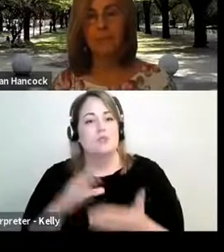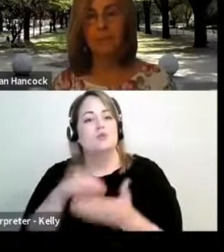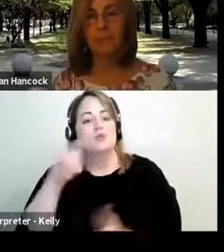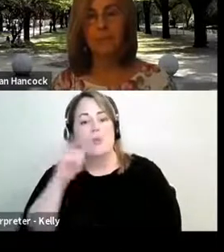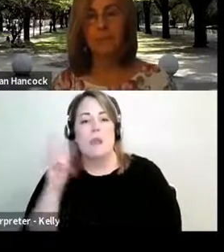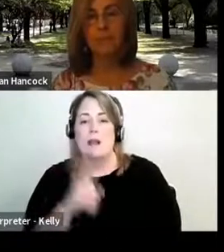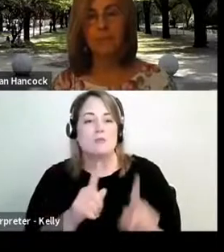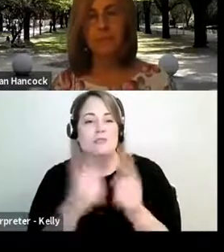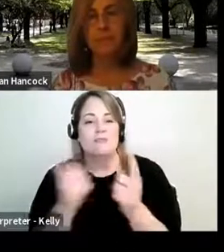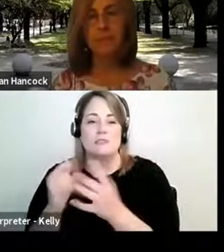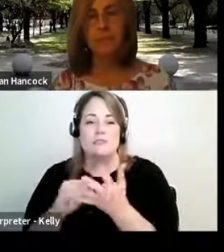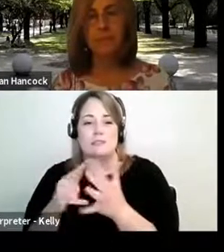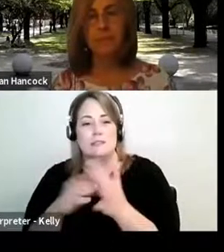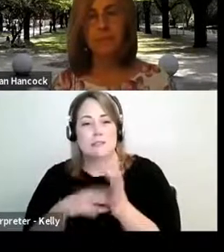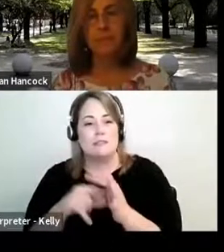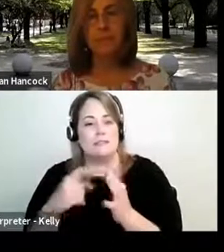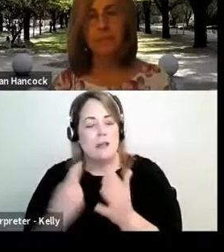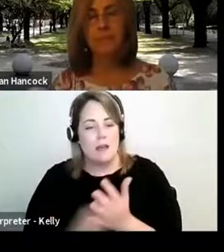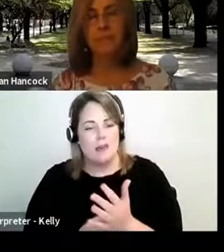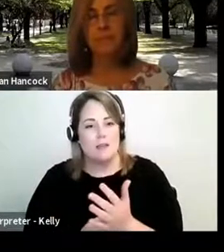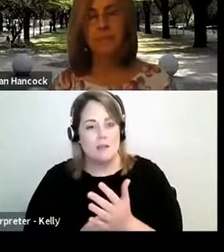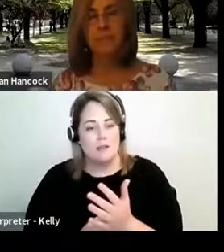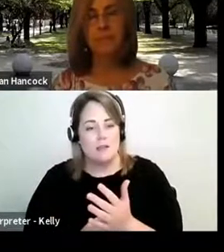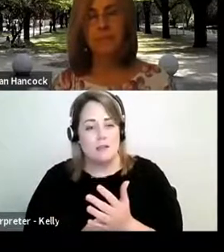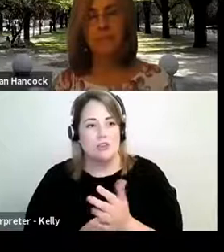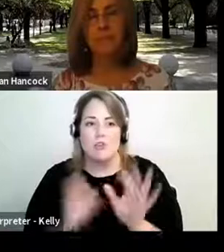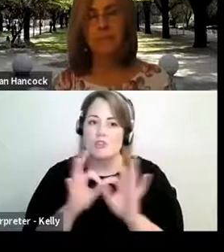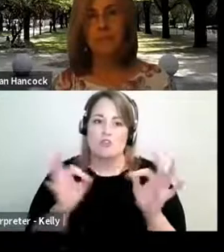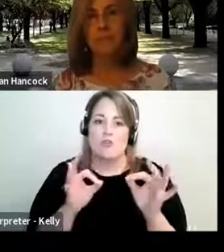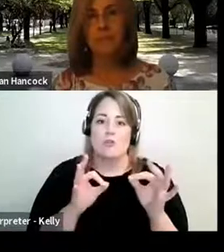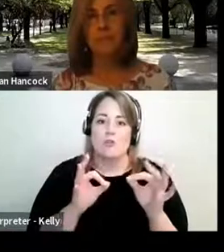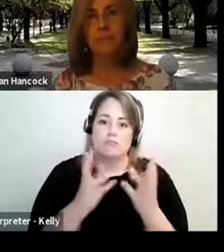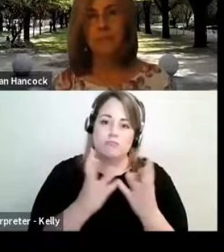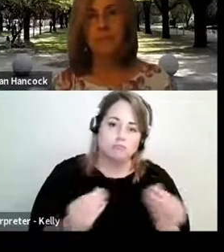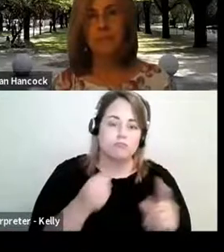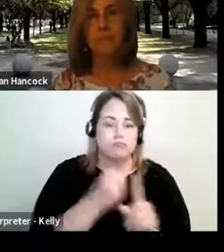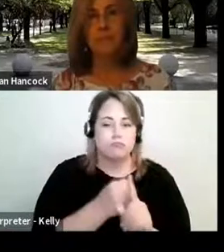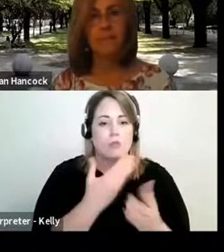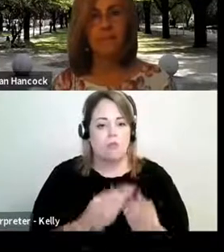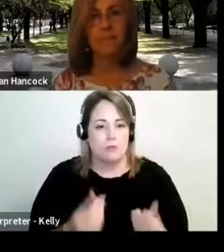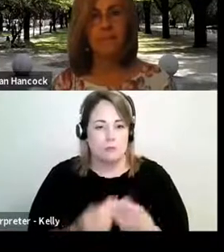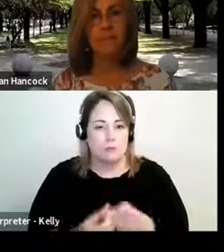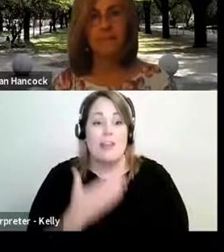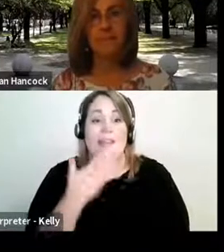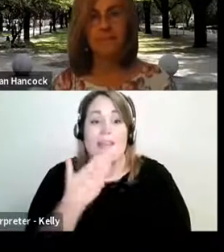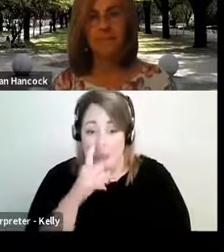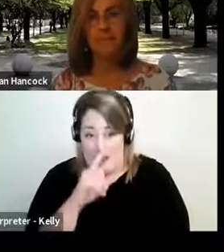so there isn't that kind of impact on resources. DEBBIE: Thanks. Can I just leave it there for now, Charlotte, is that okay? CHARLOTTE: Yep, okay. Yep.